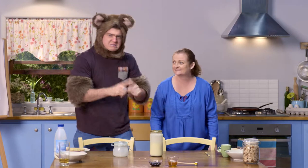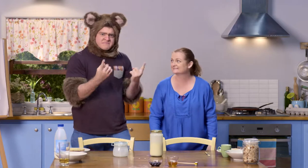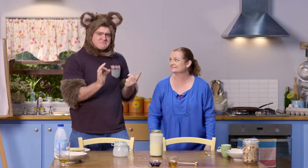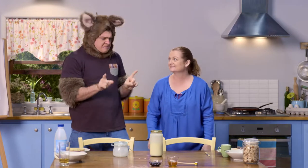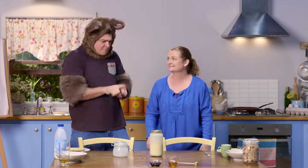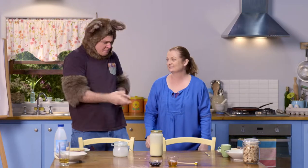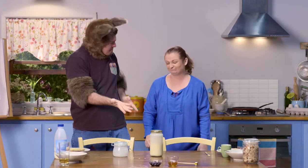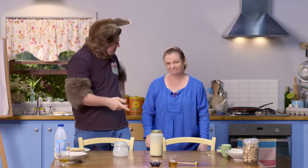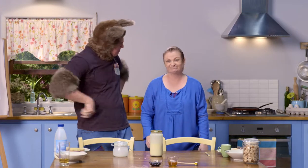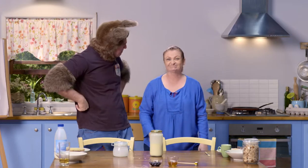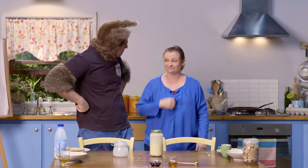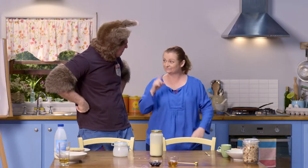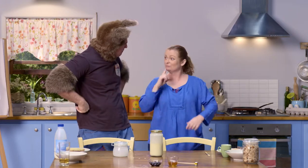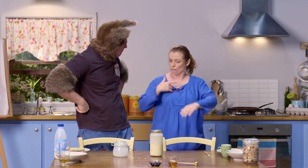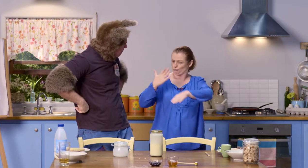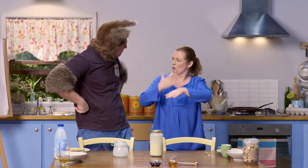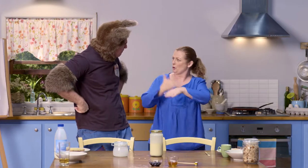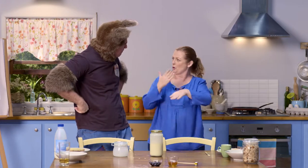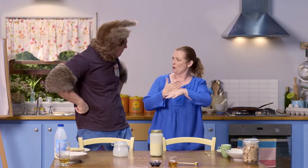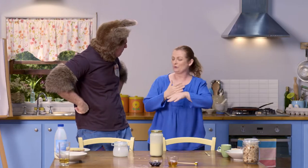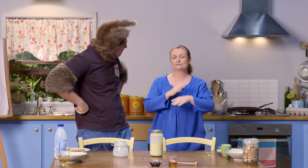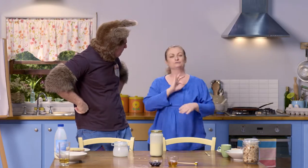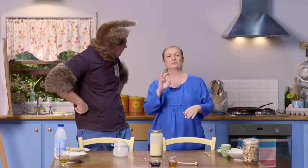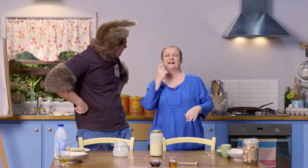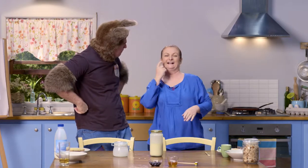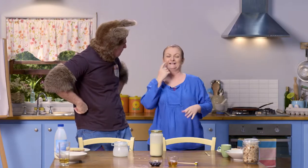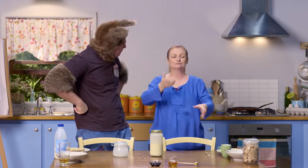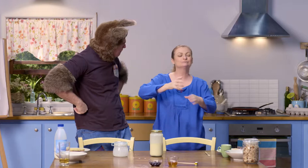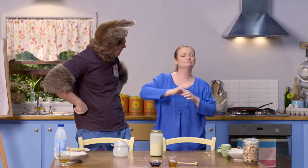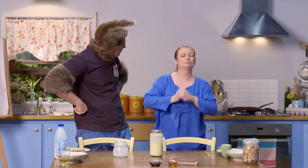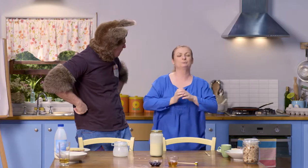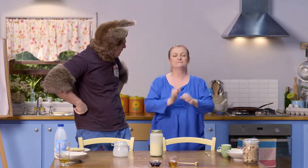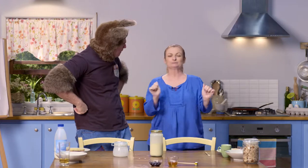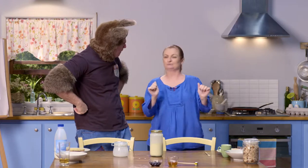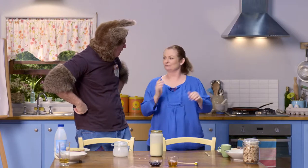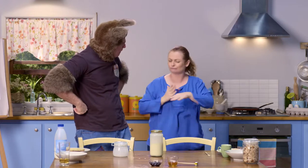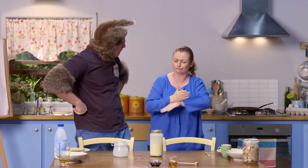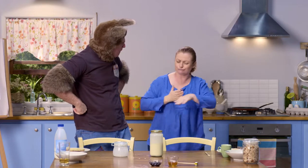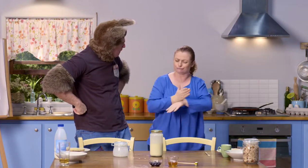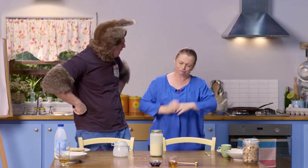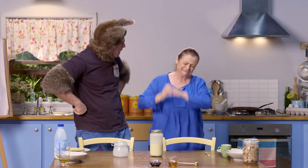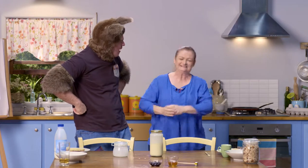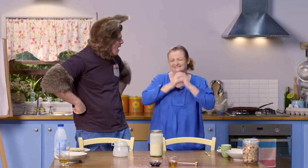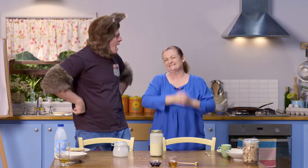It hasn't changed. I said you have to work. It isn't going to be an easy task.